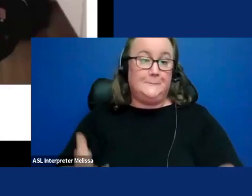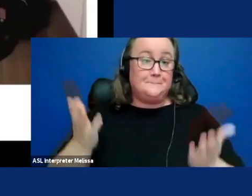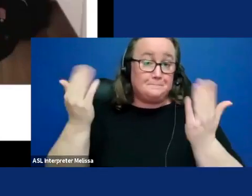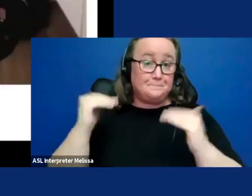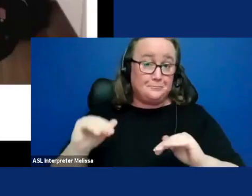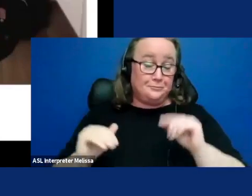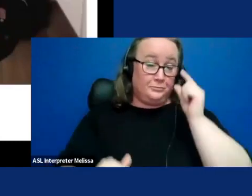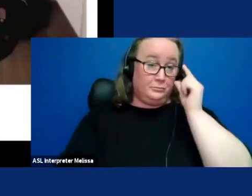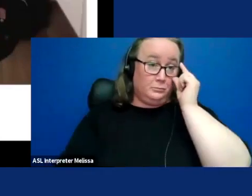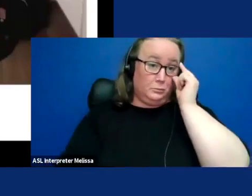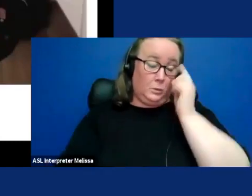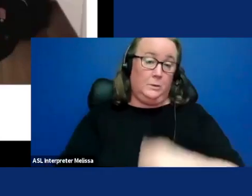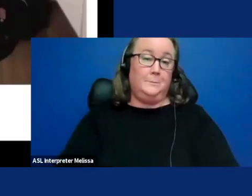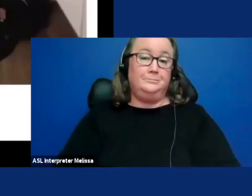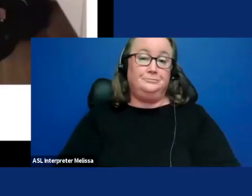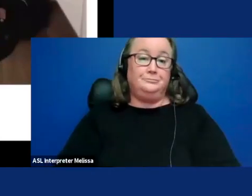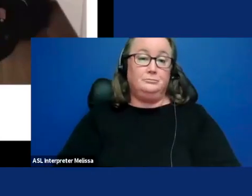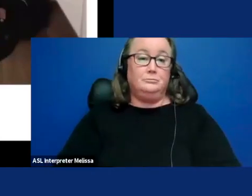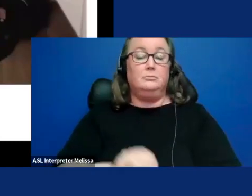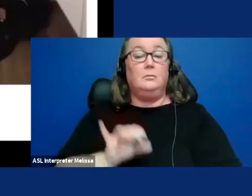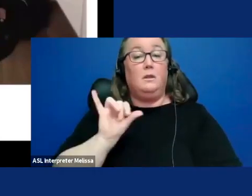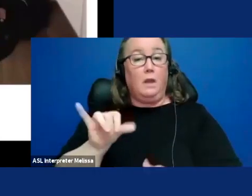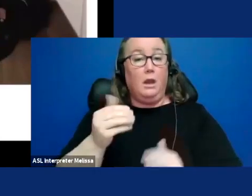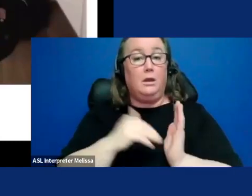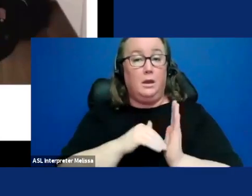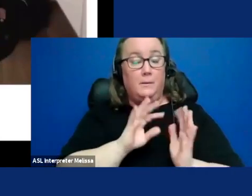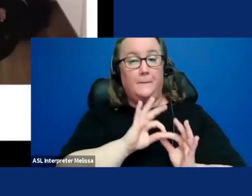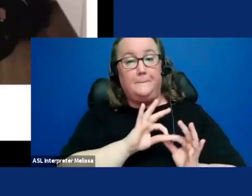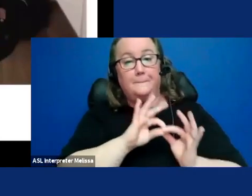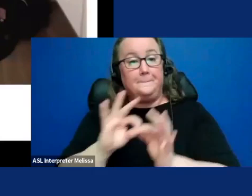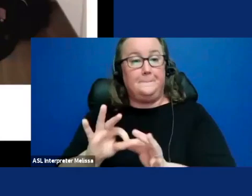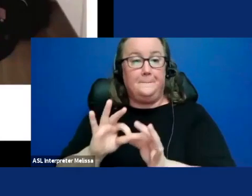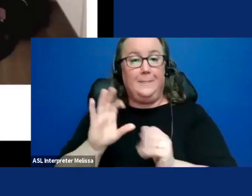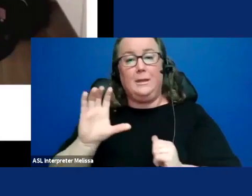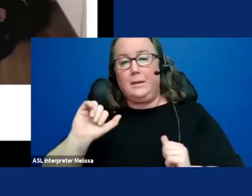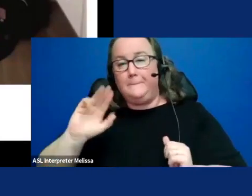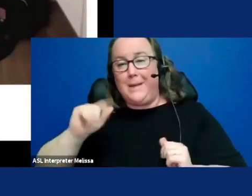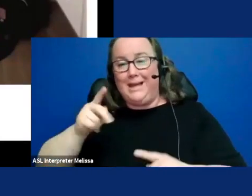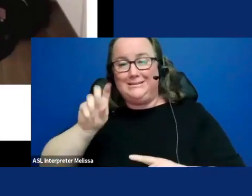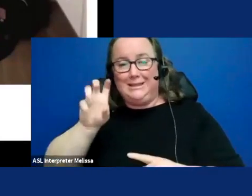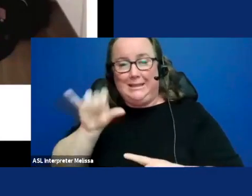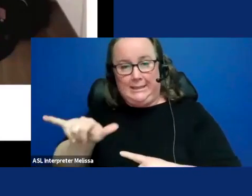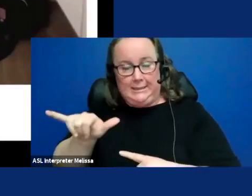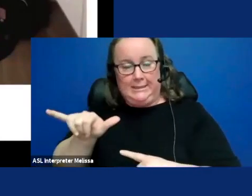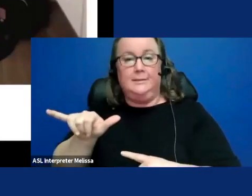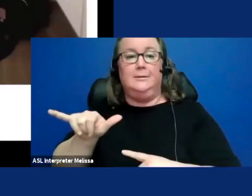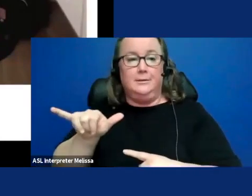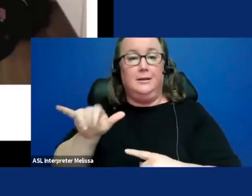And that kind of relates to capacity. So capacity is oftentimes